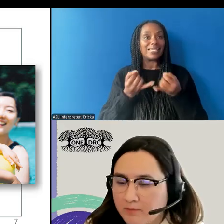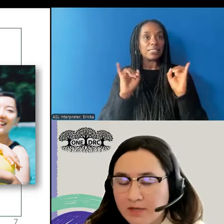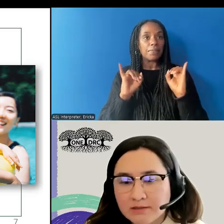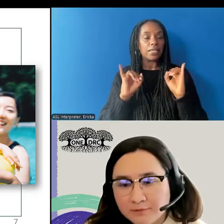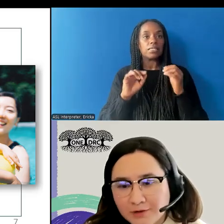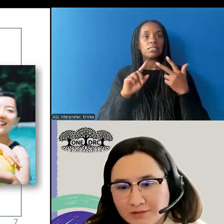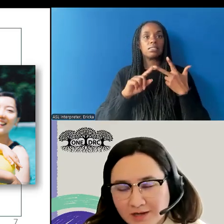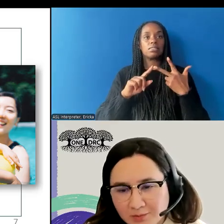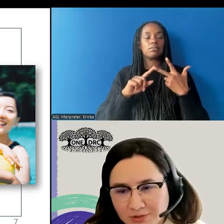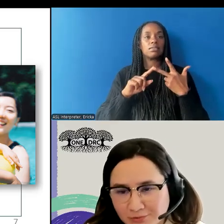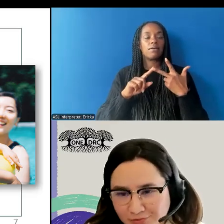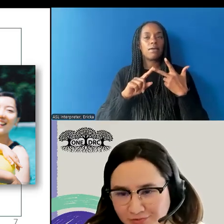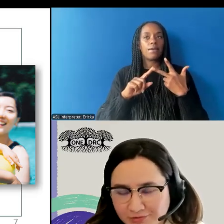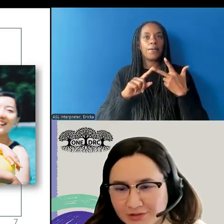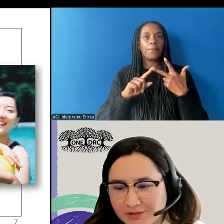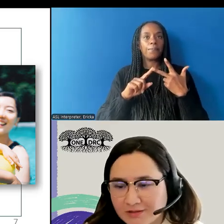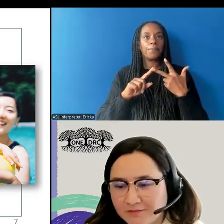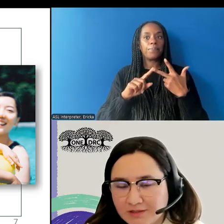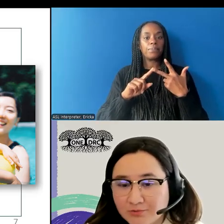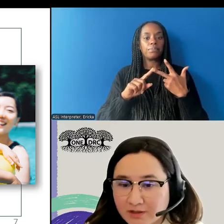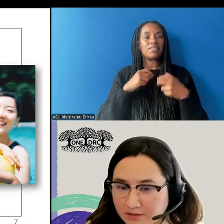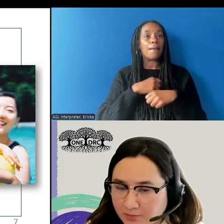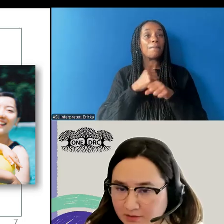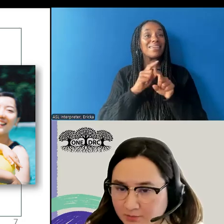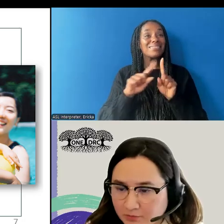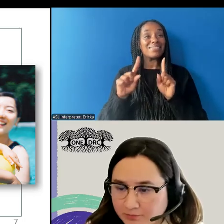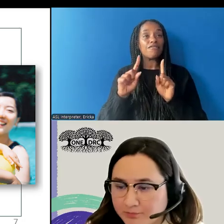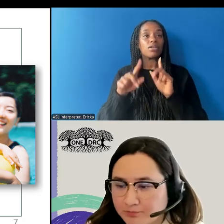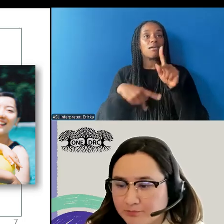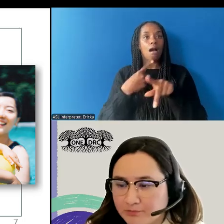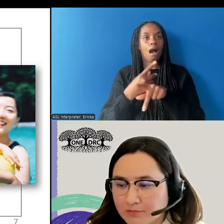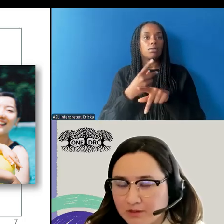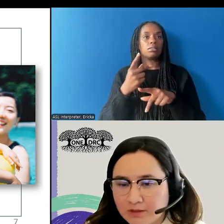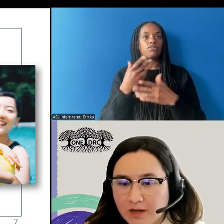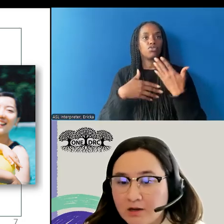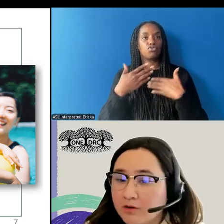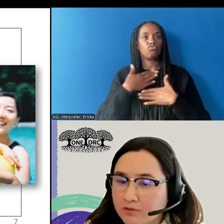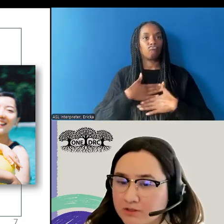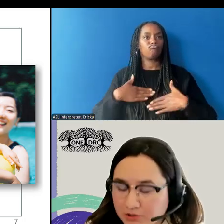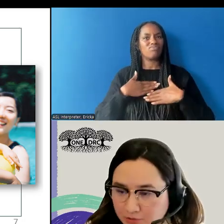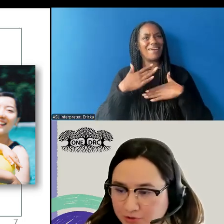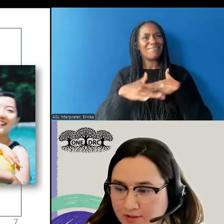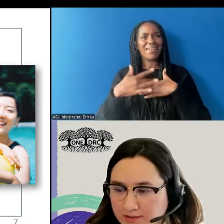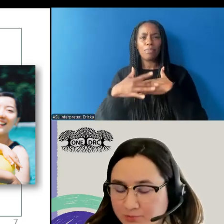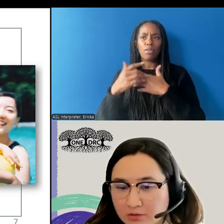make different type of social recreation activities widely available and not only to socialize, but